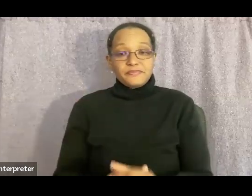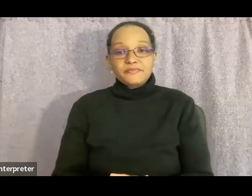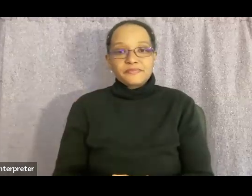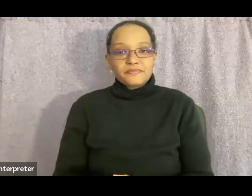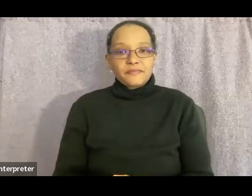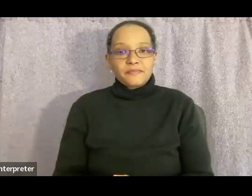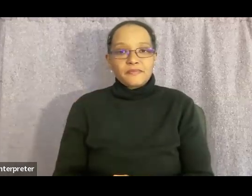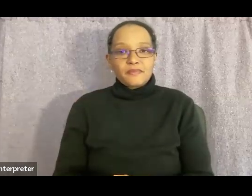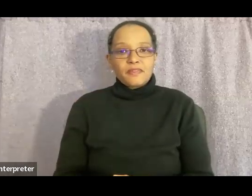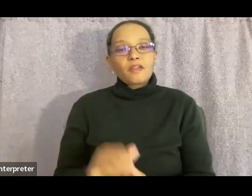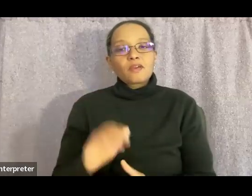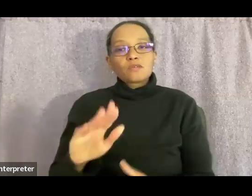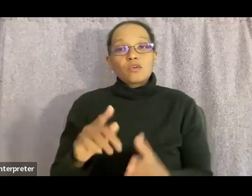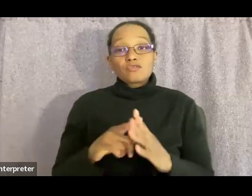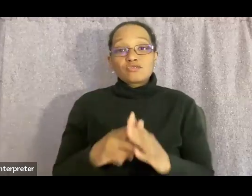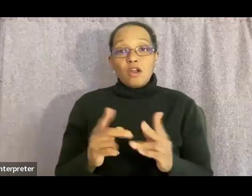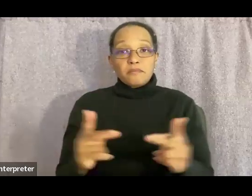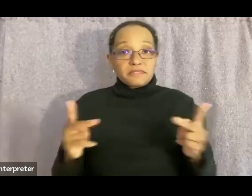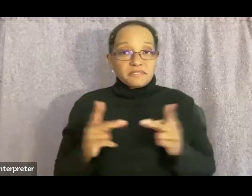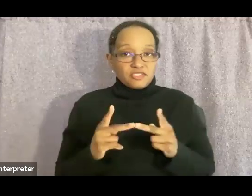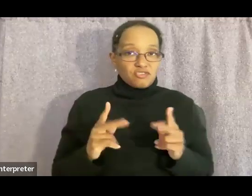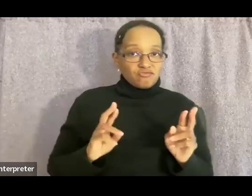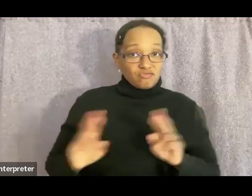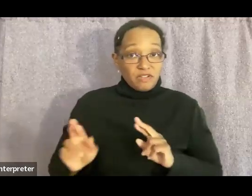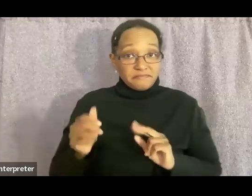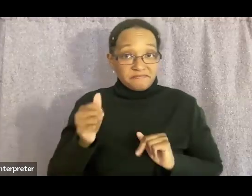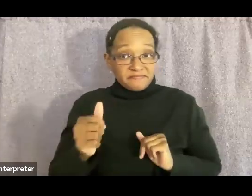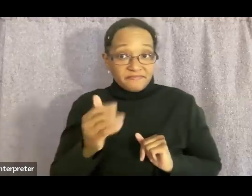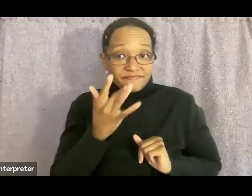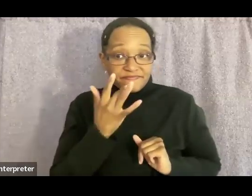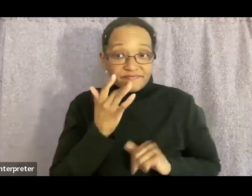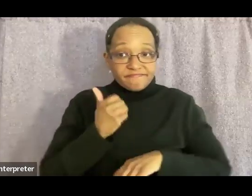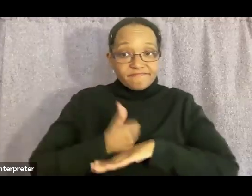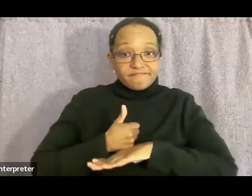Get into your starting position, pick your poise, wherever that is,